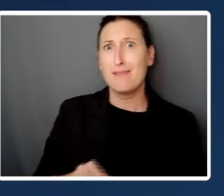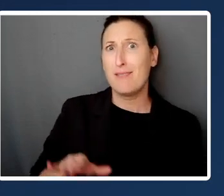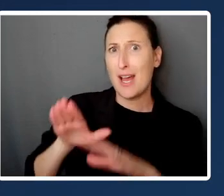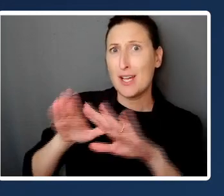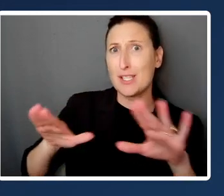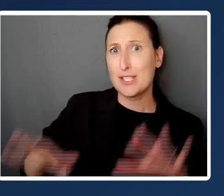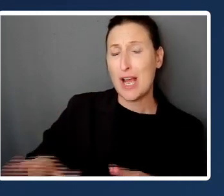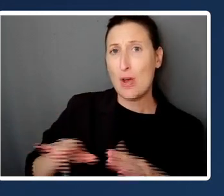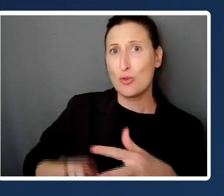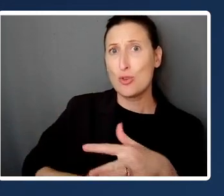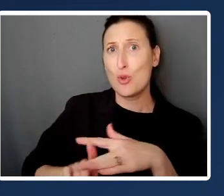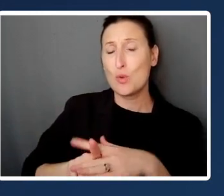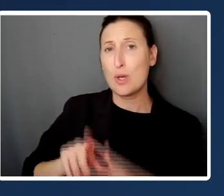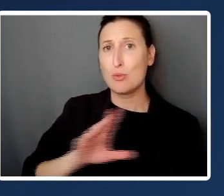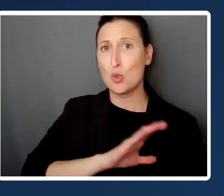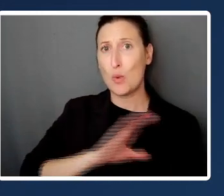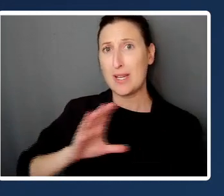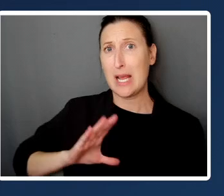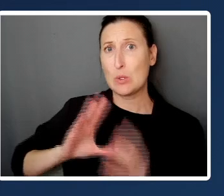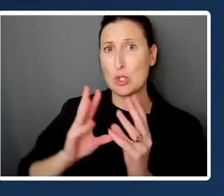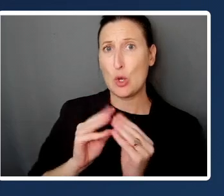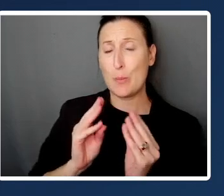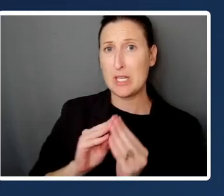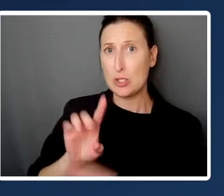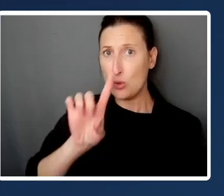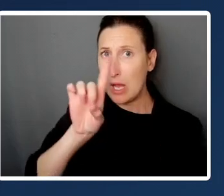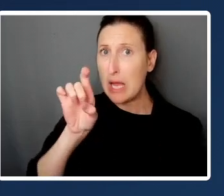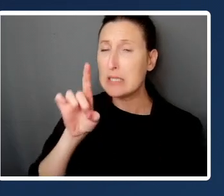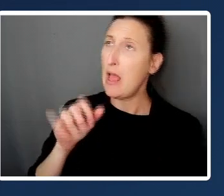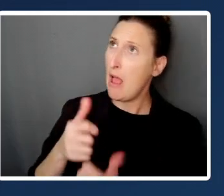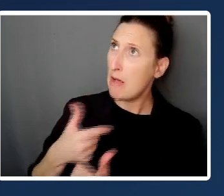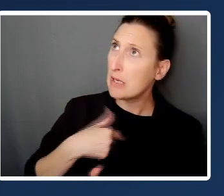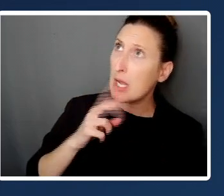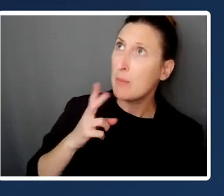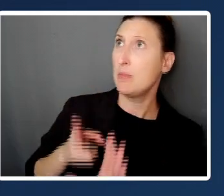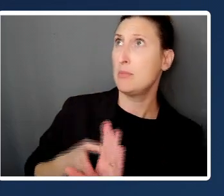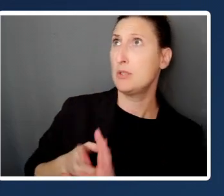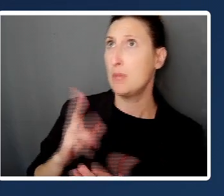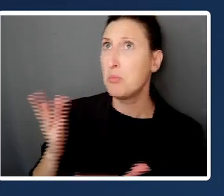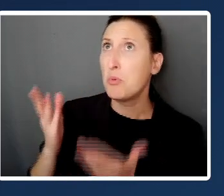a business owner to ask questions of how they can participate or propose ideas, it is -- I feel like